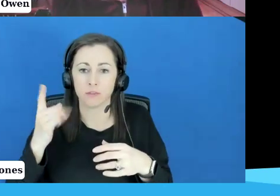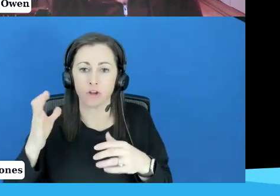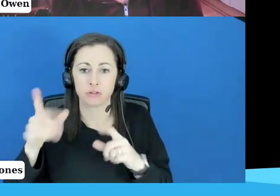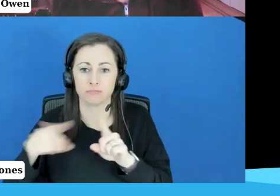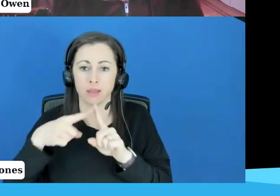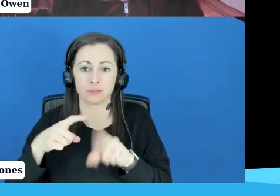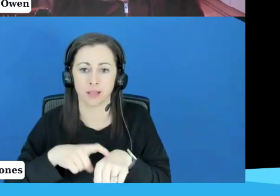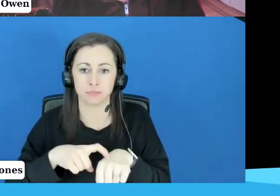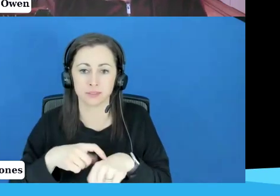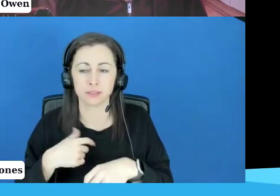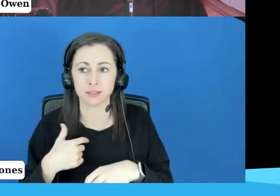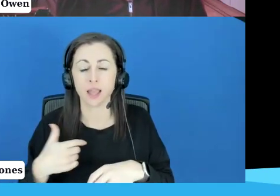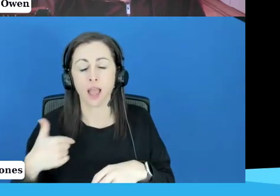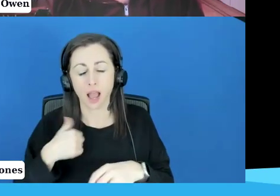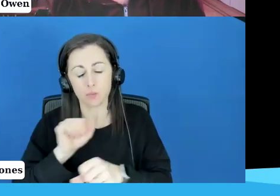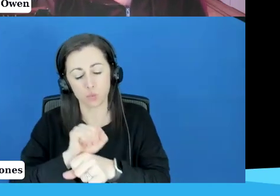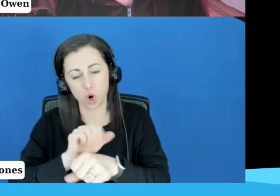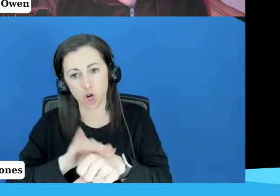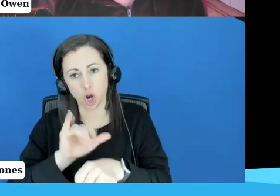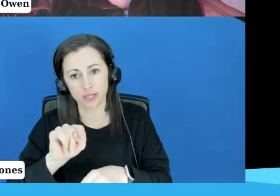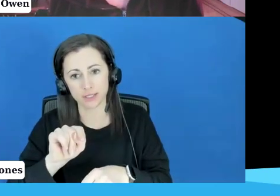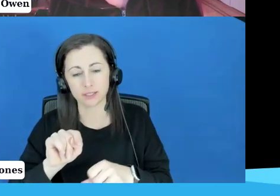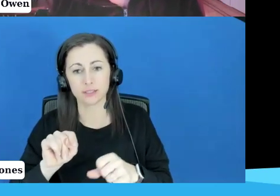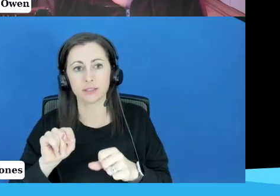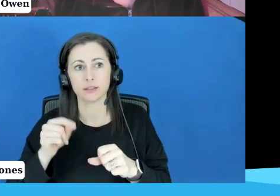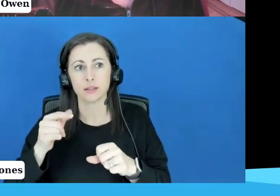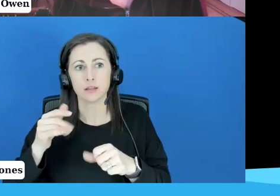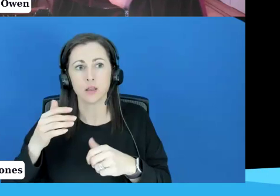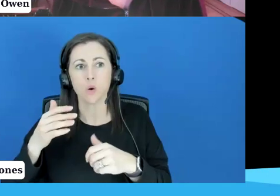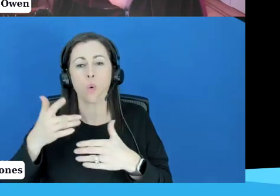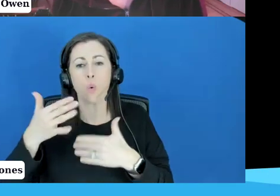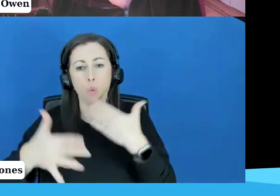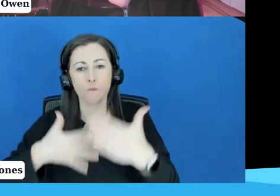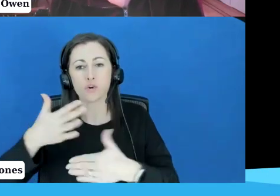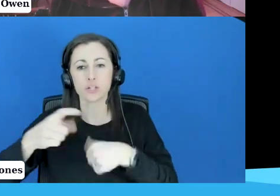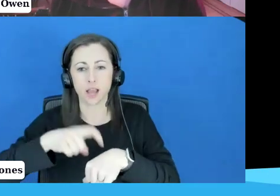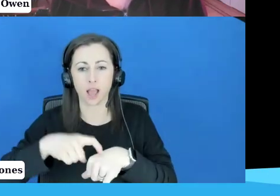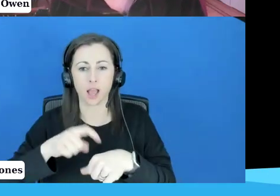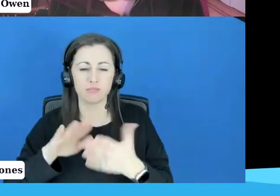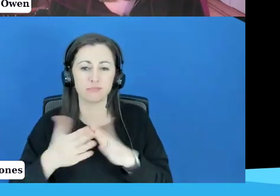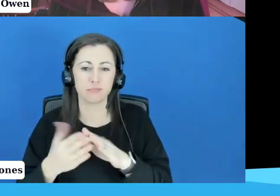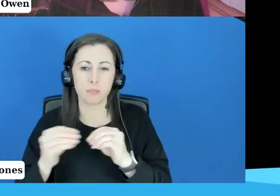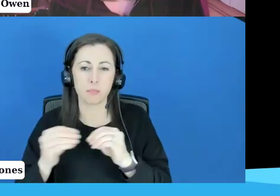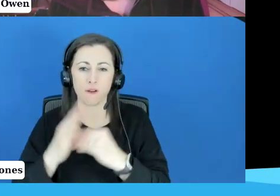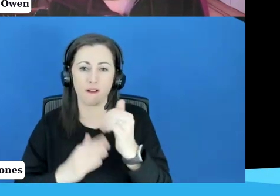Working on it, the more you get into motherhood, the more comfortable you get with yourself. But, I used to yank the baby out of the stroller,